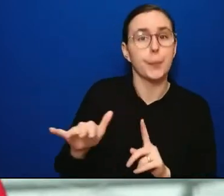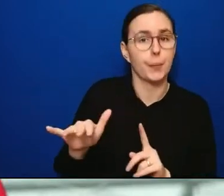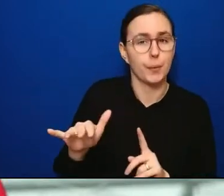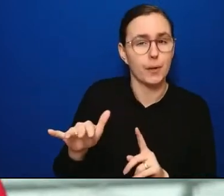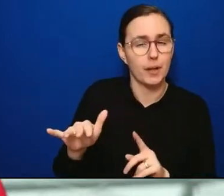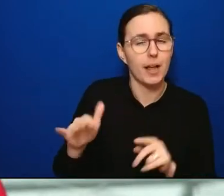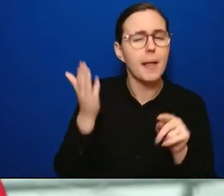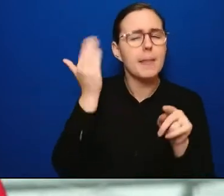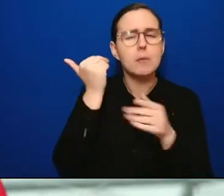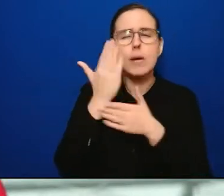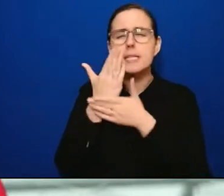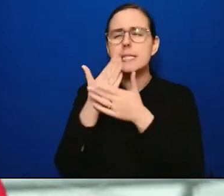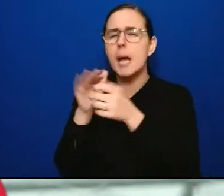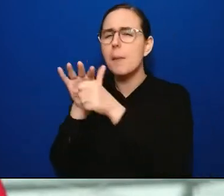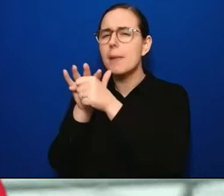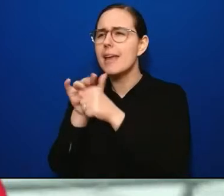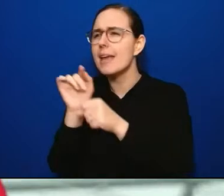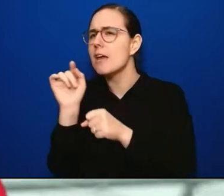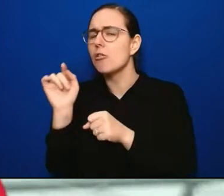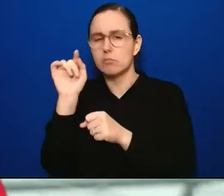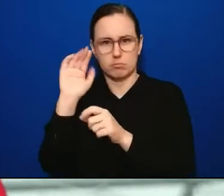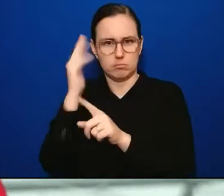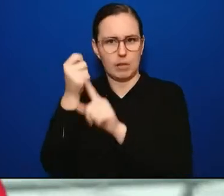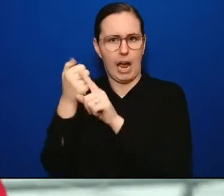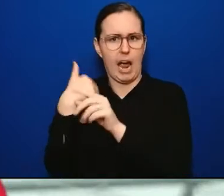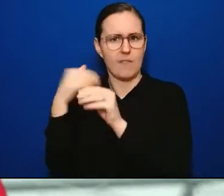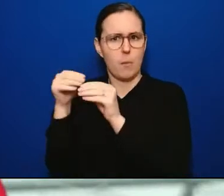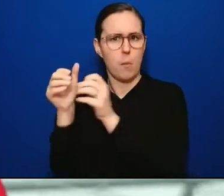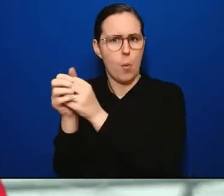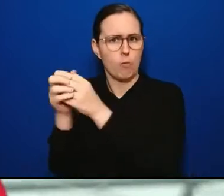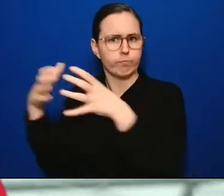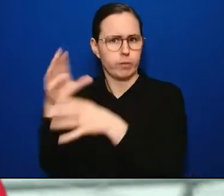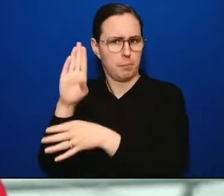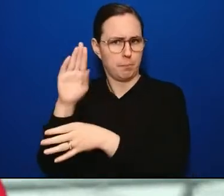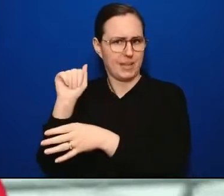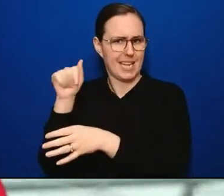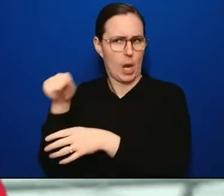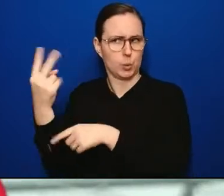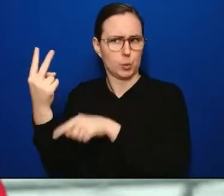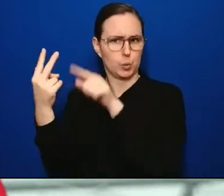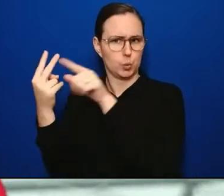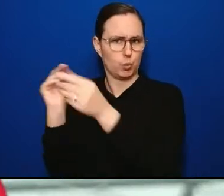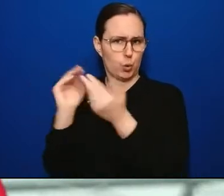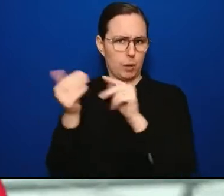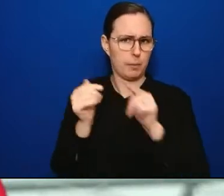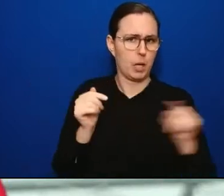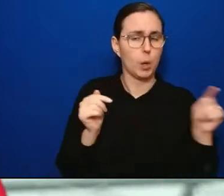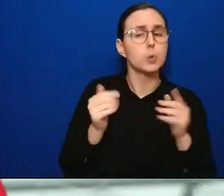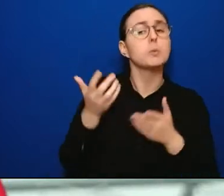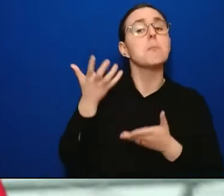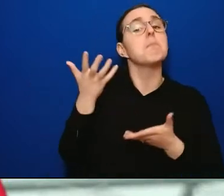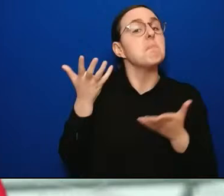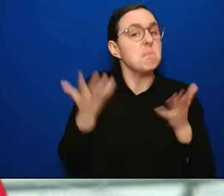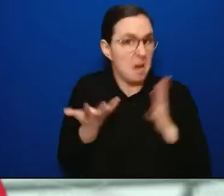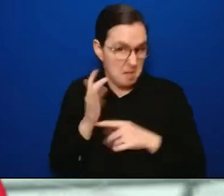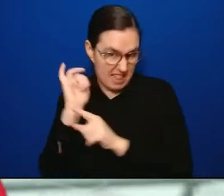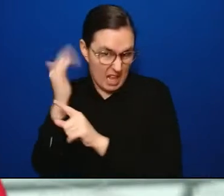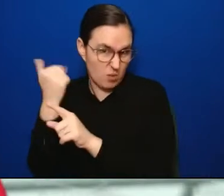we're seeing certain pockets around BC, having More cases